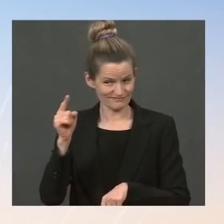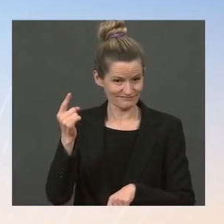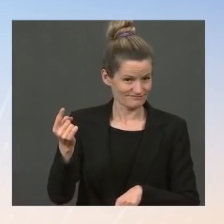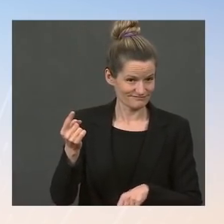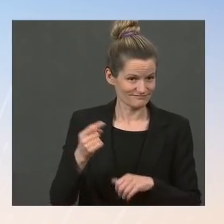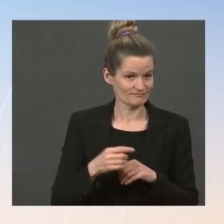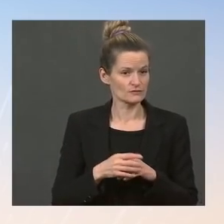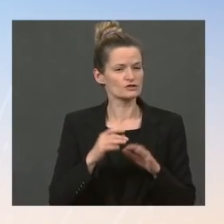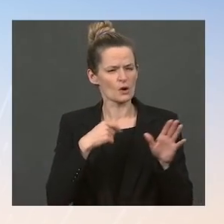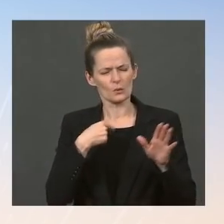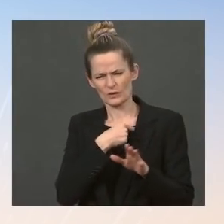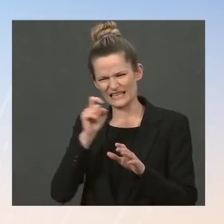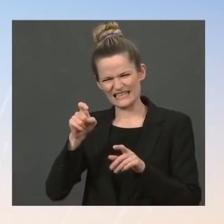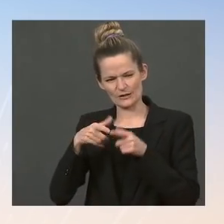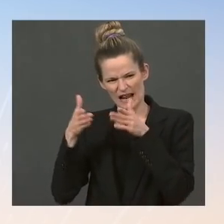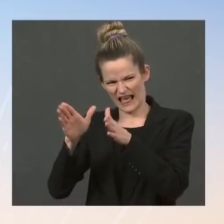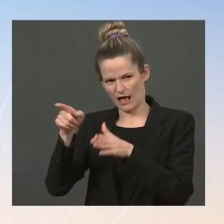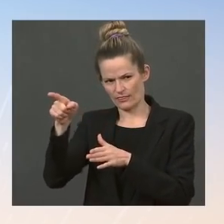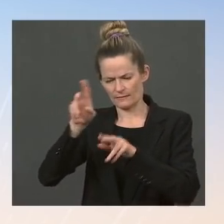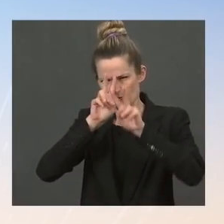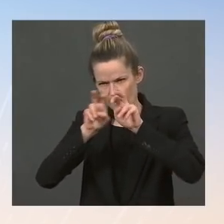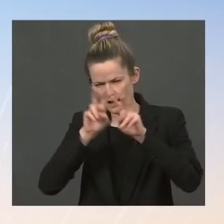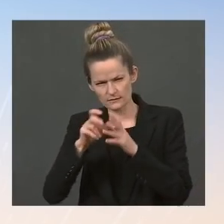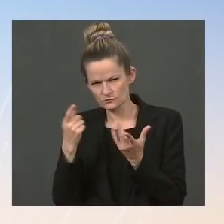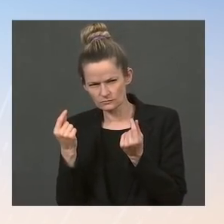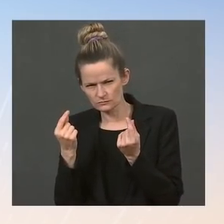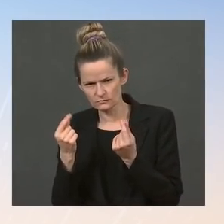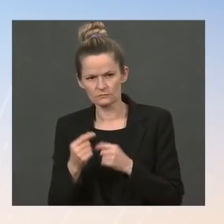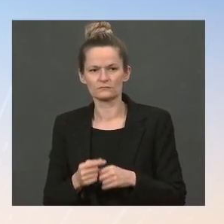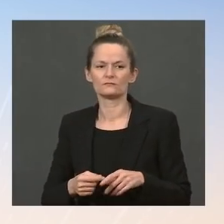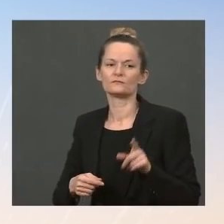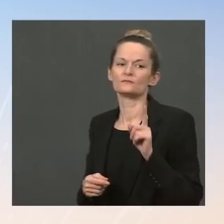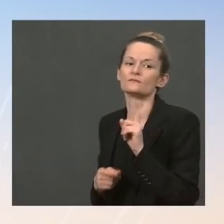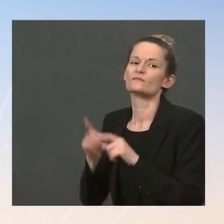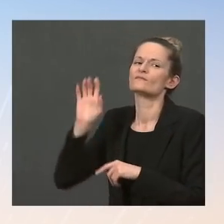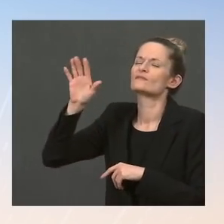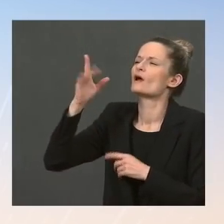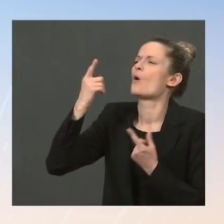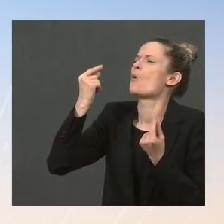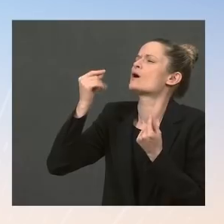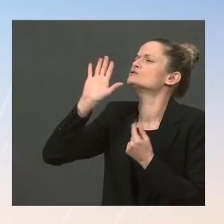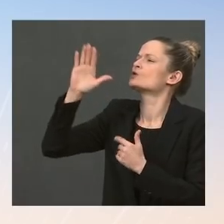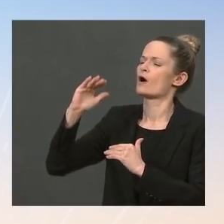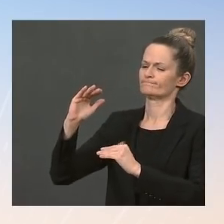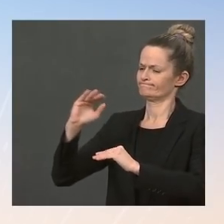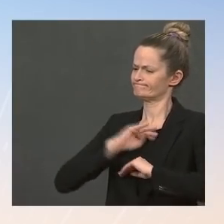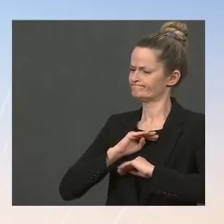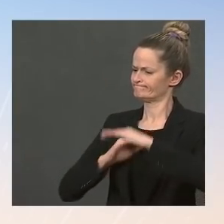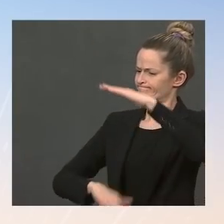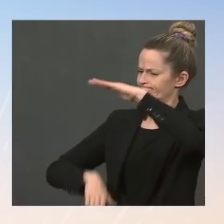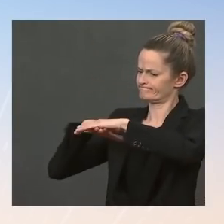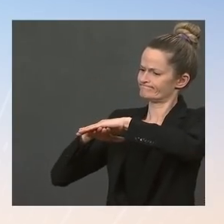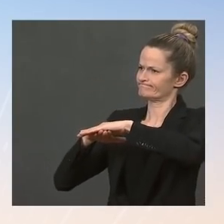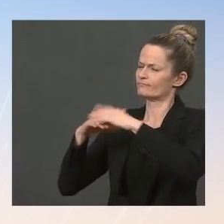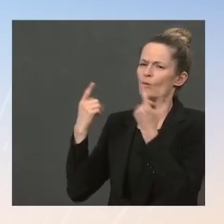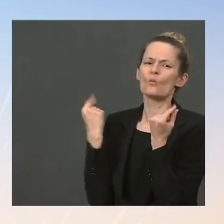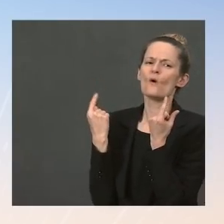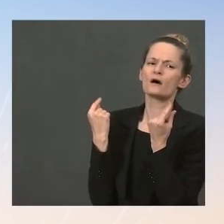Is the President view of bipartisanship -- which you guys have made very clear from Secretary Yellen, across the administration, is important on this --